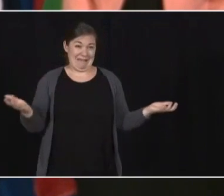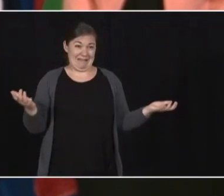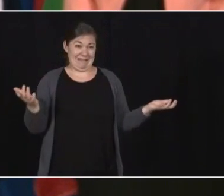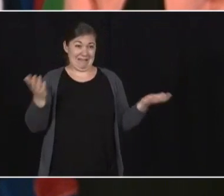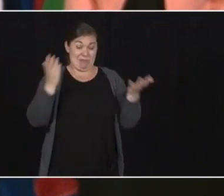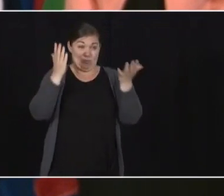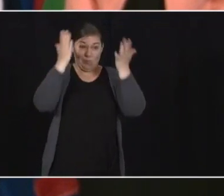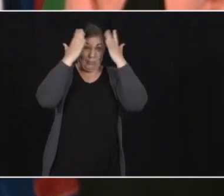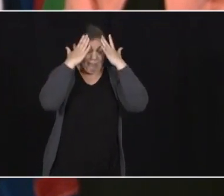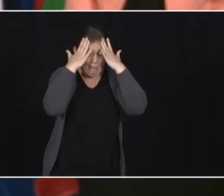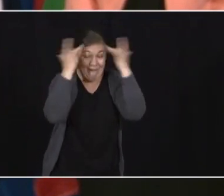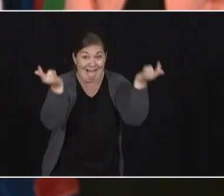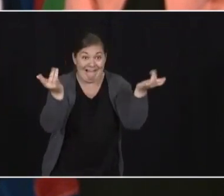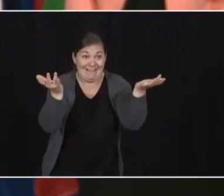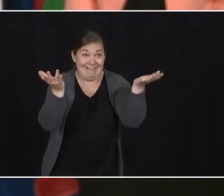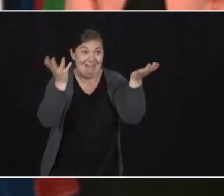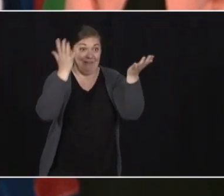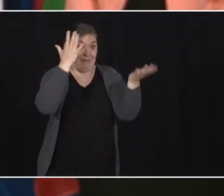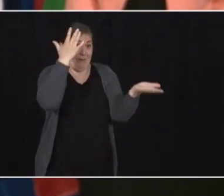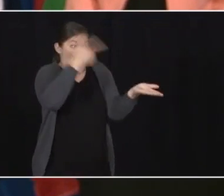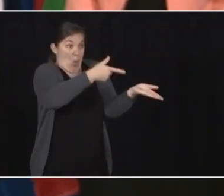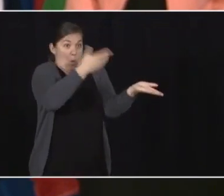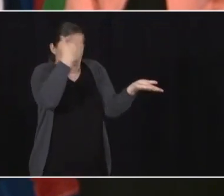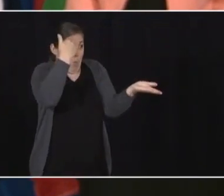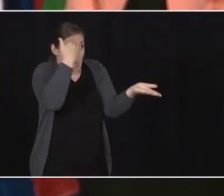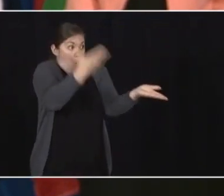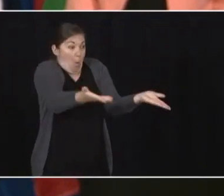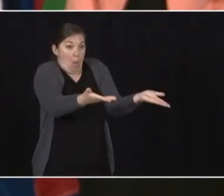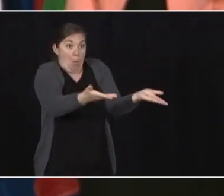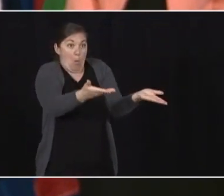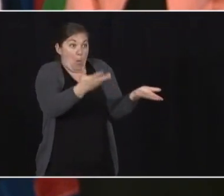everything. Why did you not know that there were these problems?